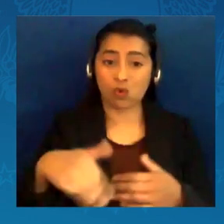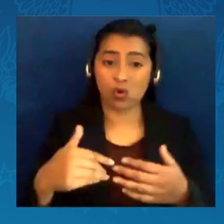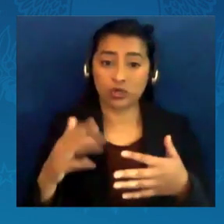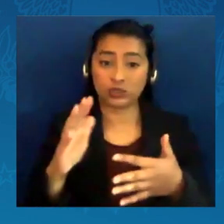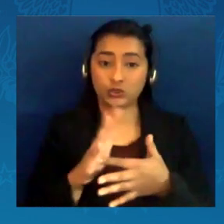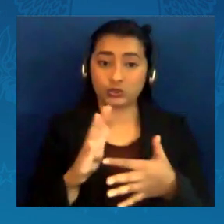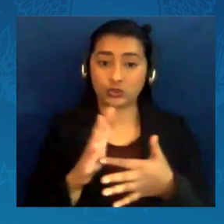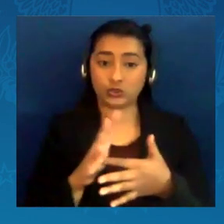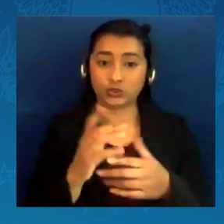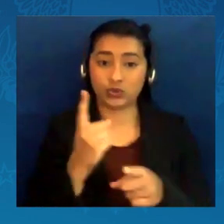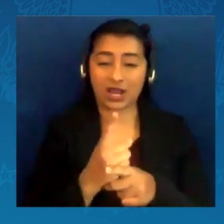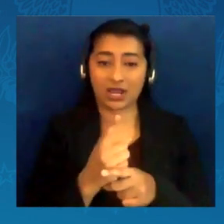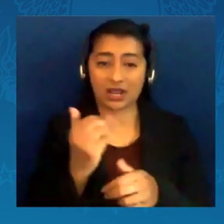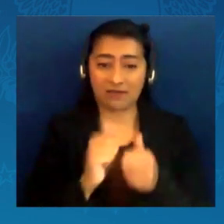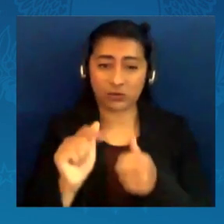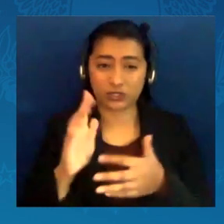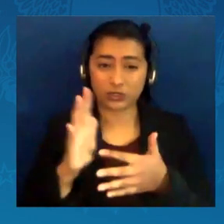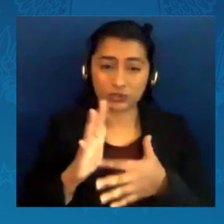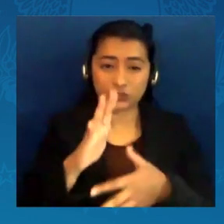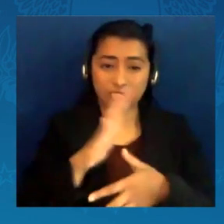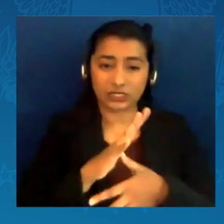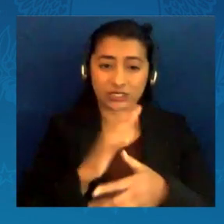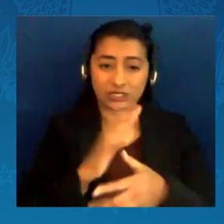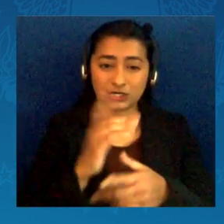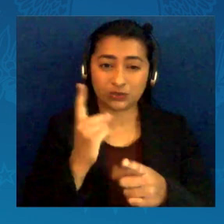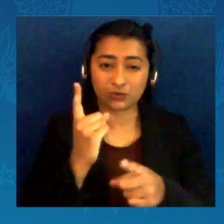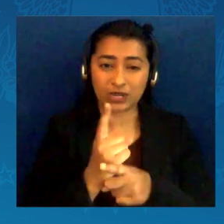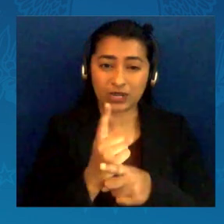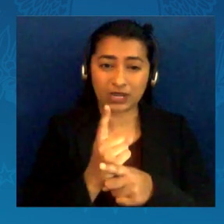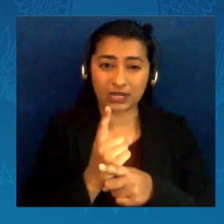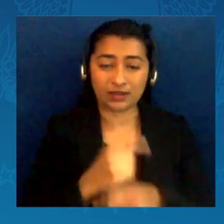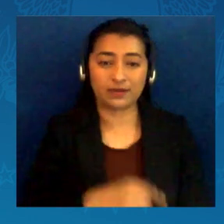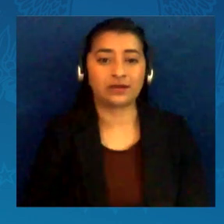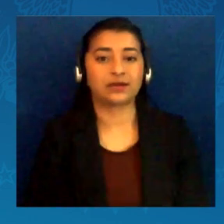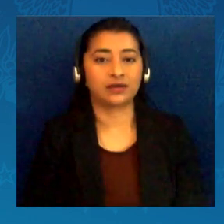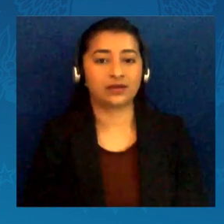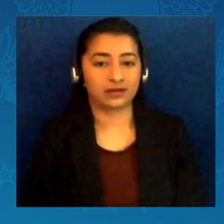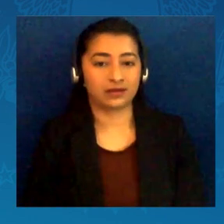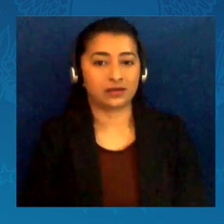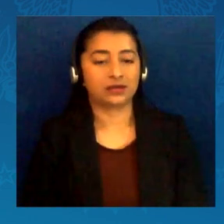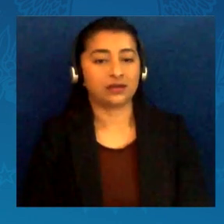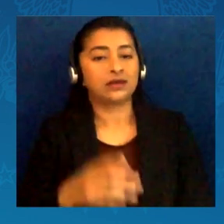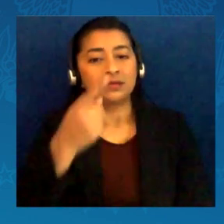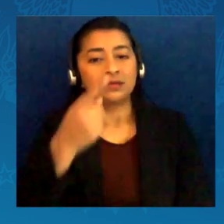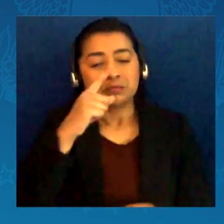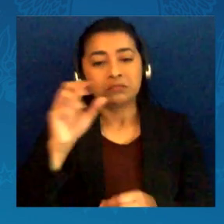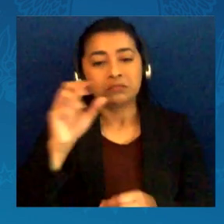All the seniors now graduate with the Vice President, which you are most excited and hopeful